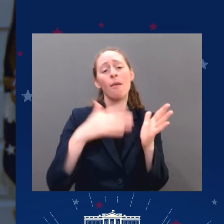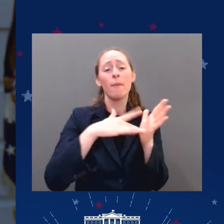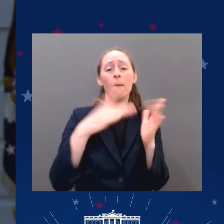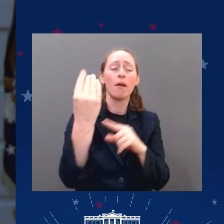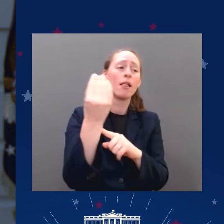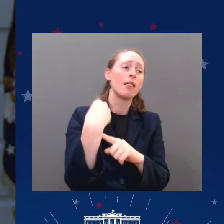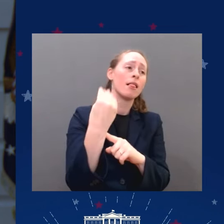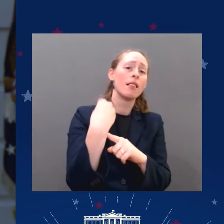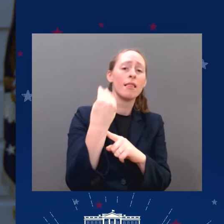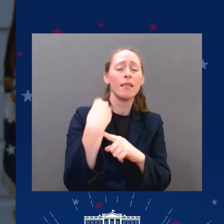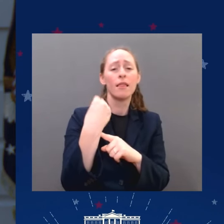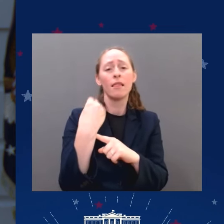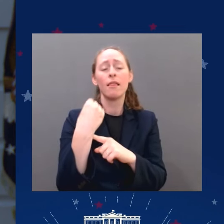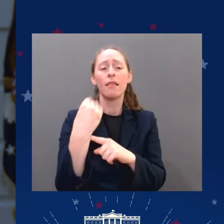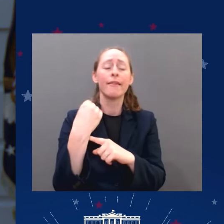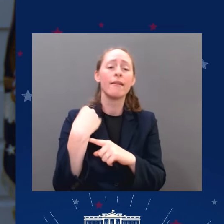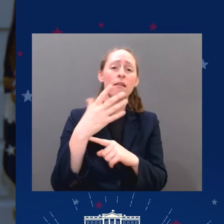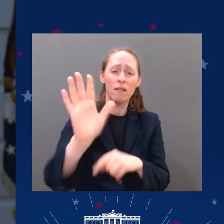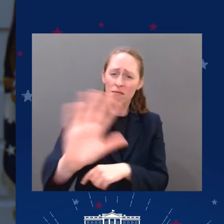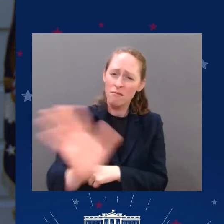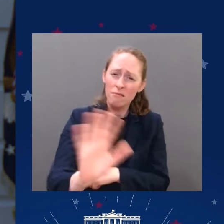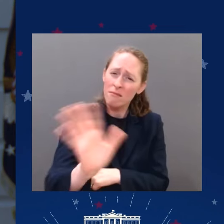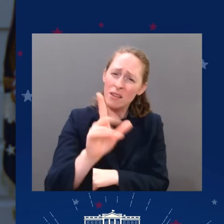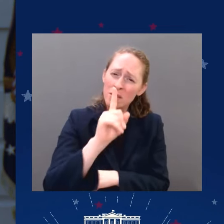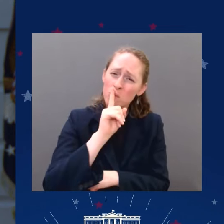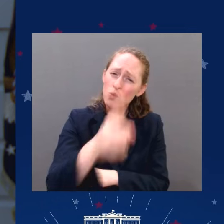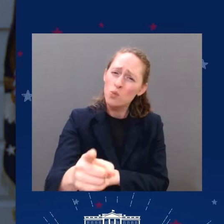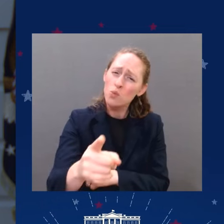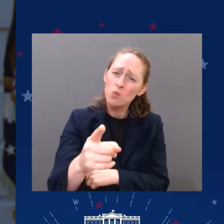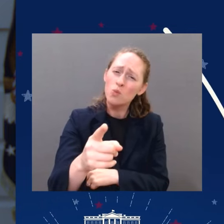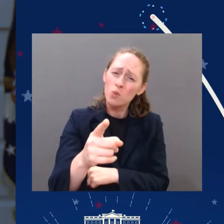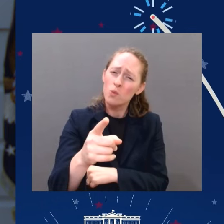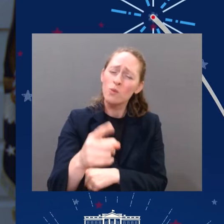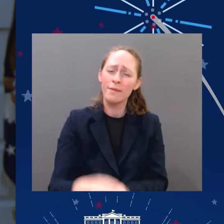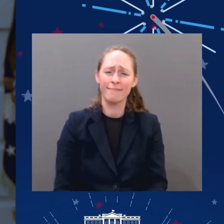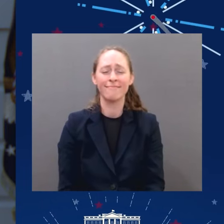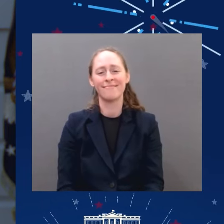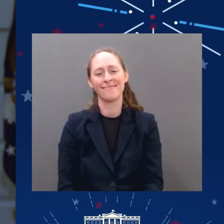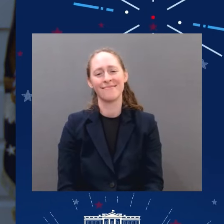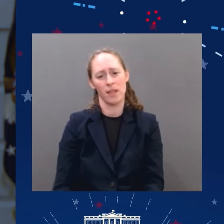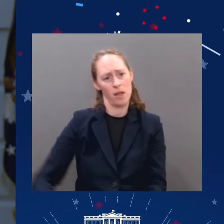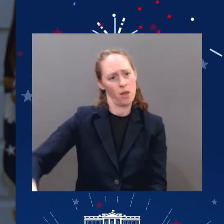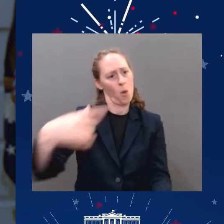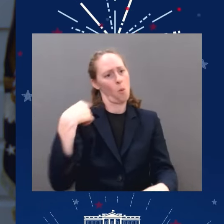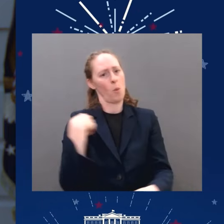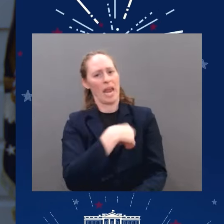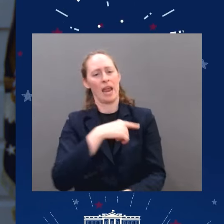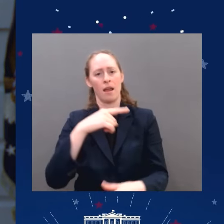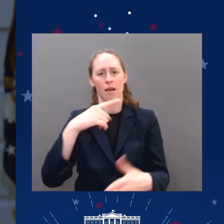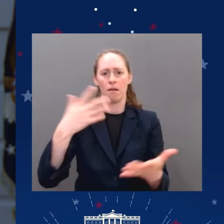The only country based on an idea -- not geography, not religion, not ethnicity, but an idea.